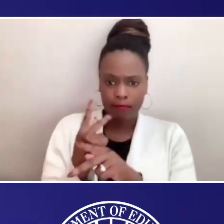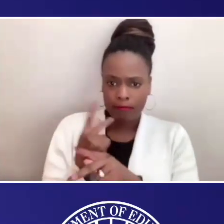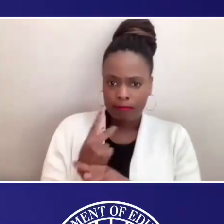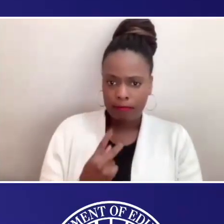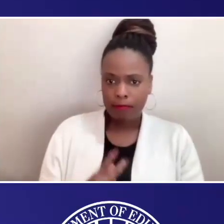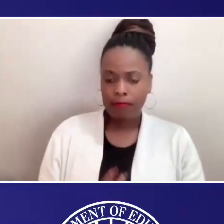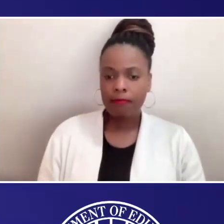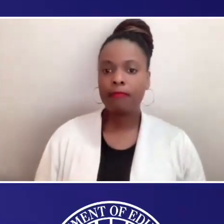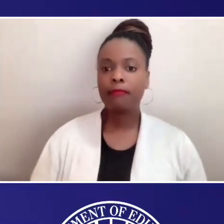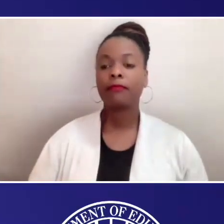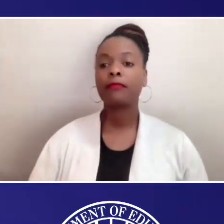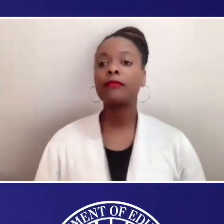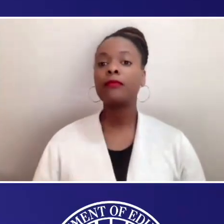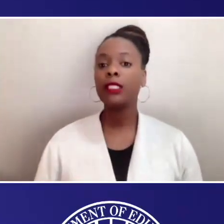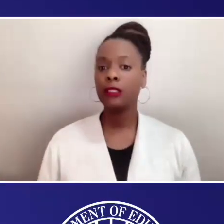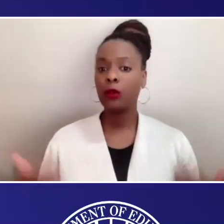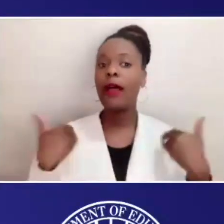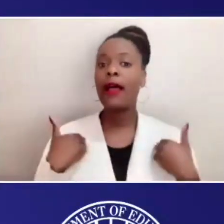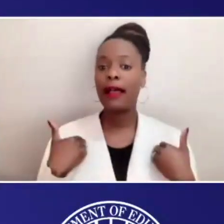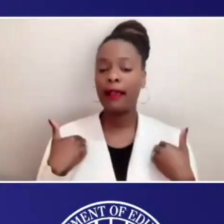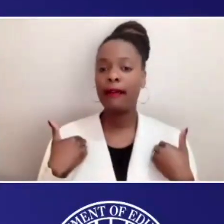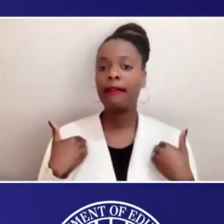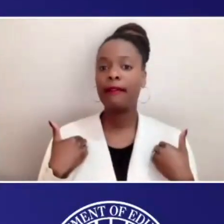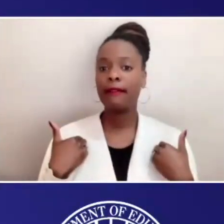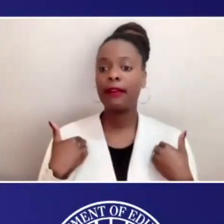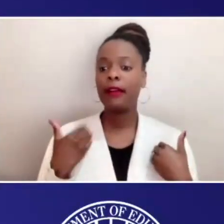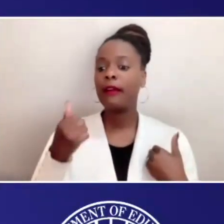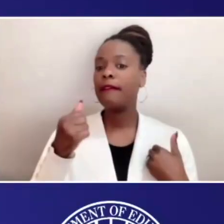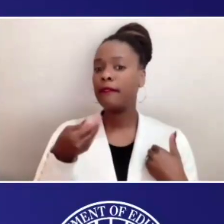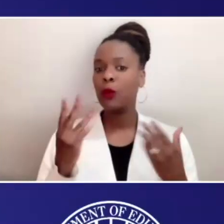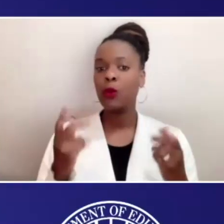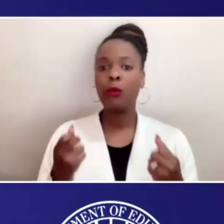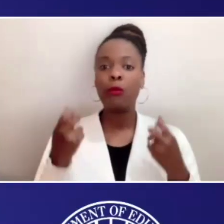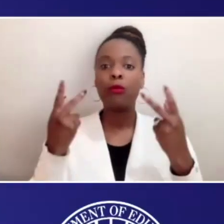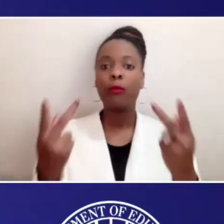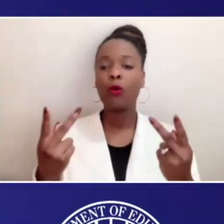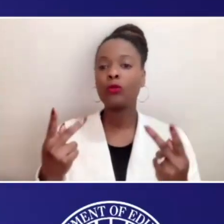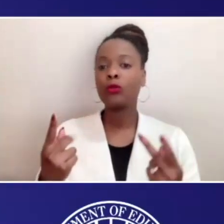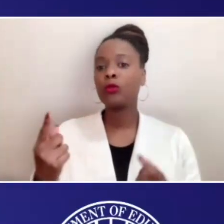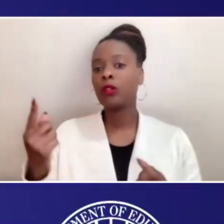To that end, I have a couple of proposals or questions that you guys submitted around